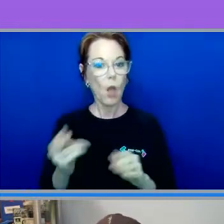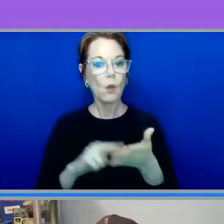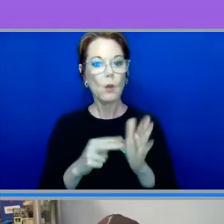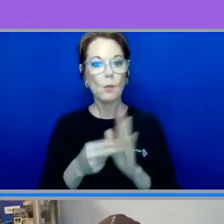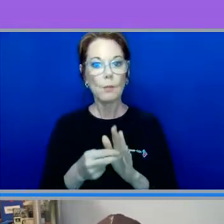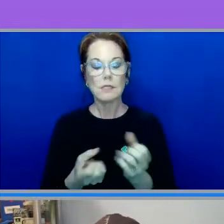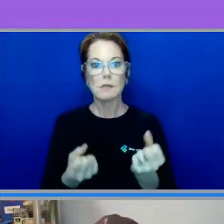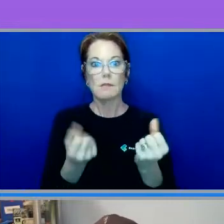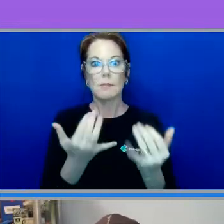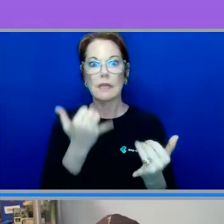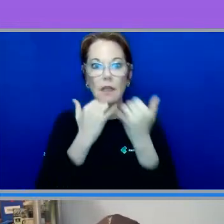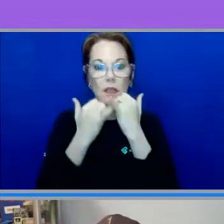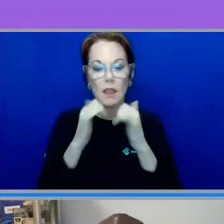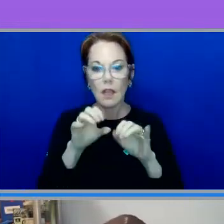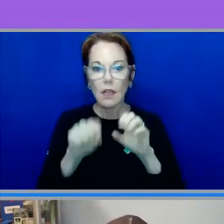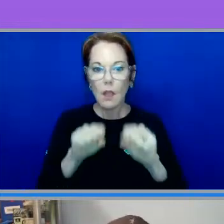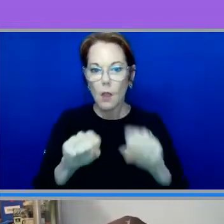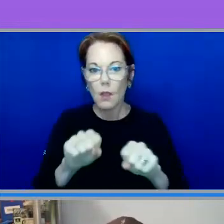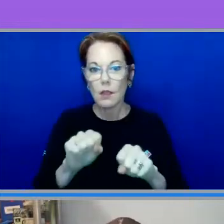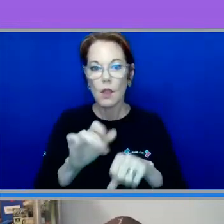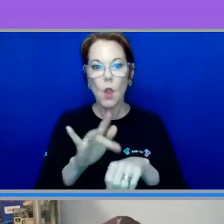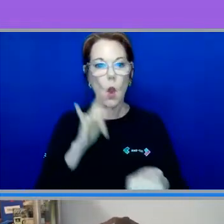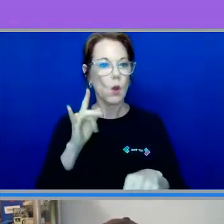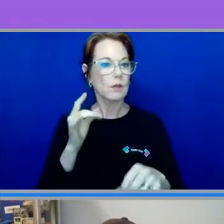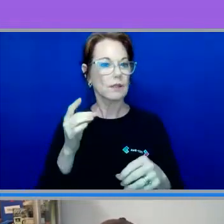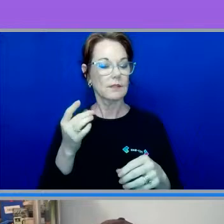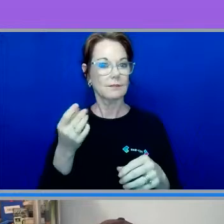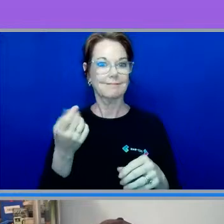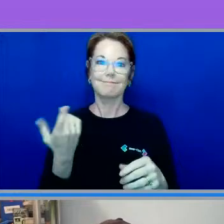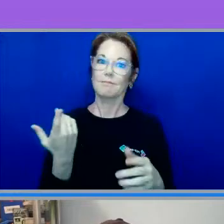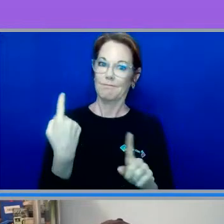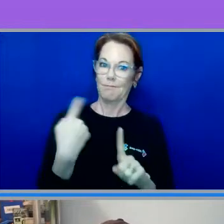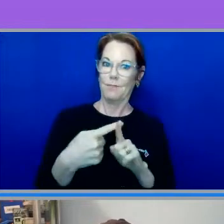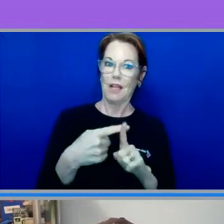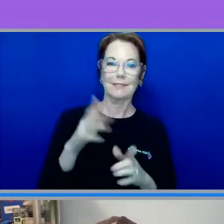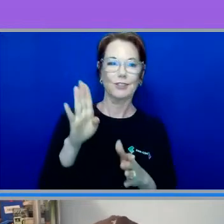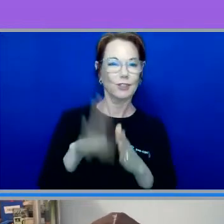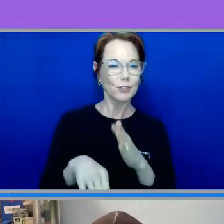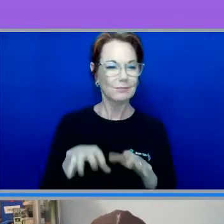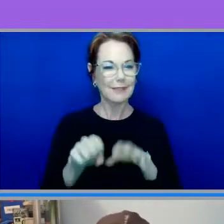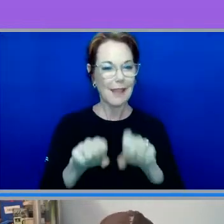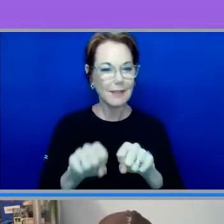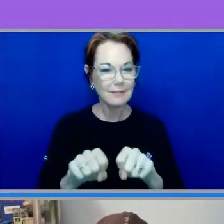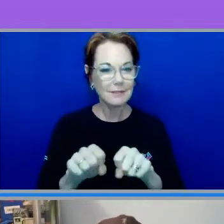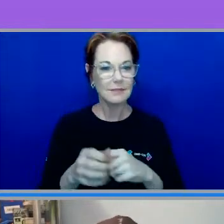many bugs early and very